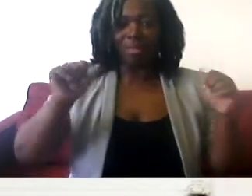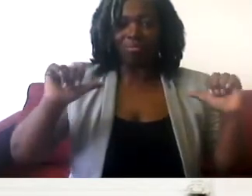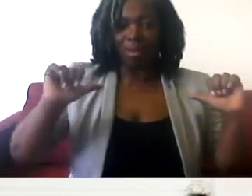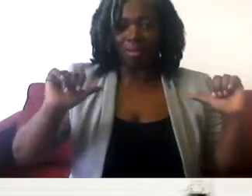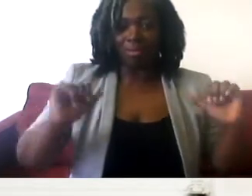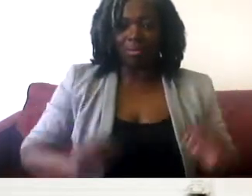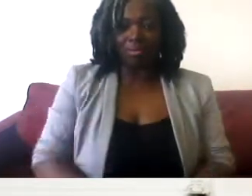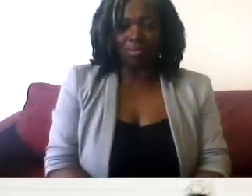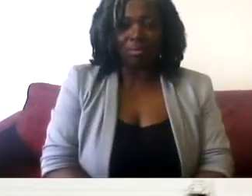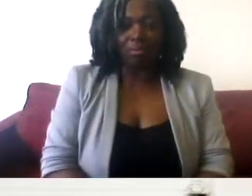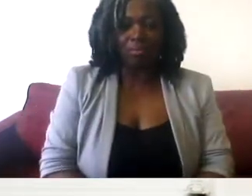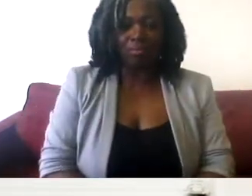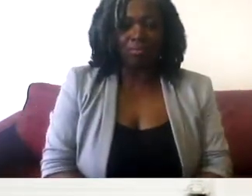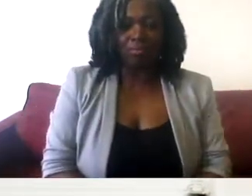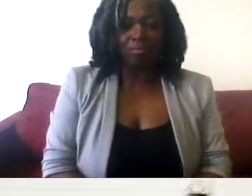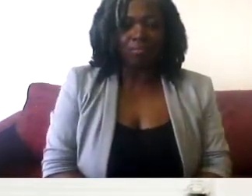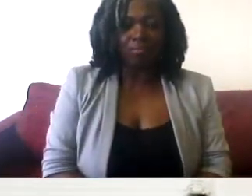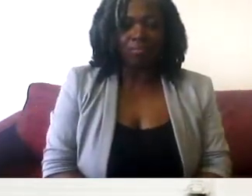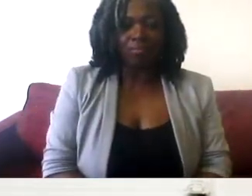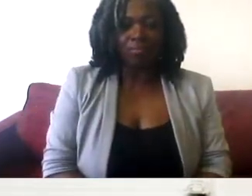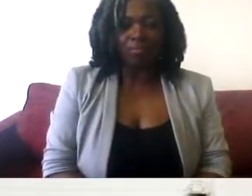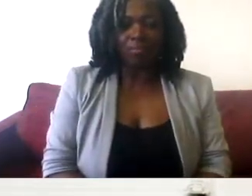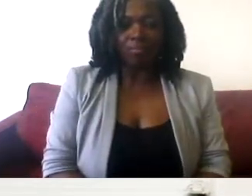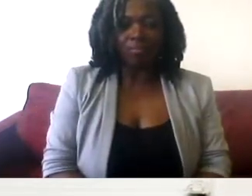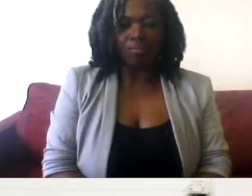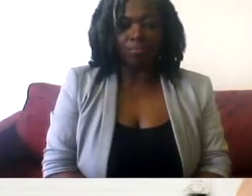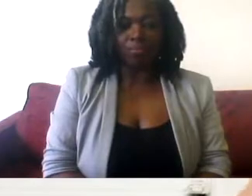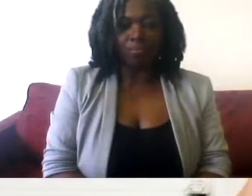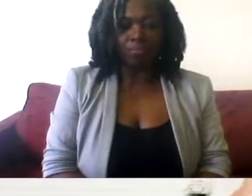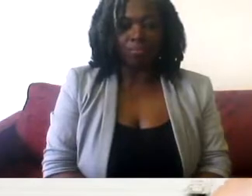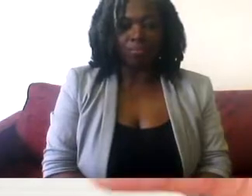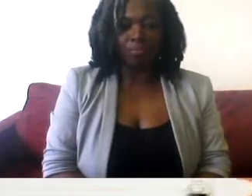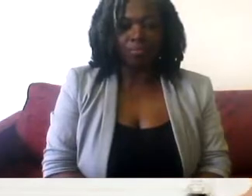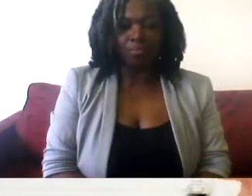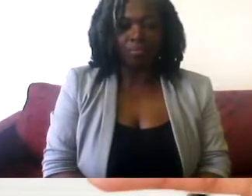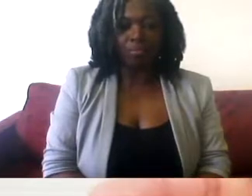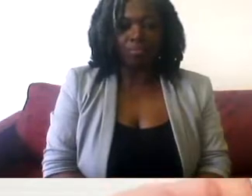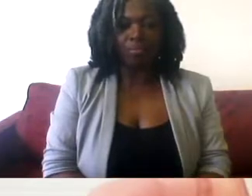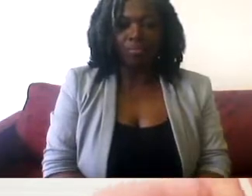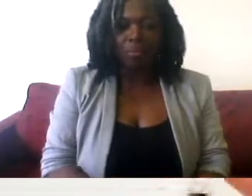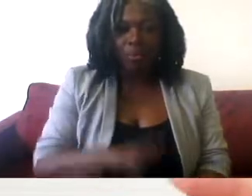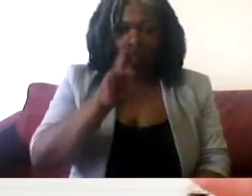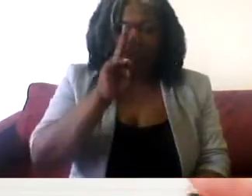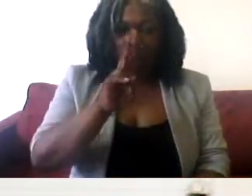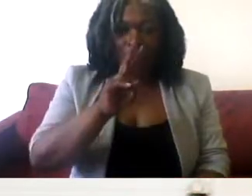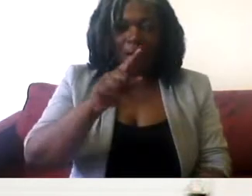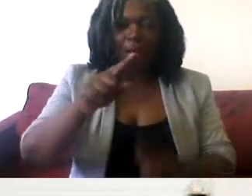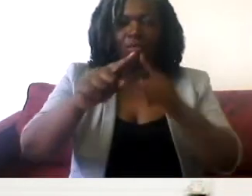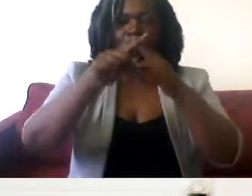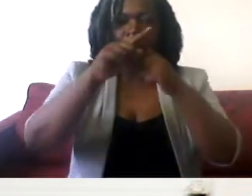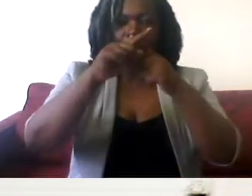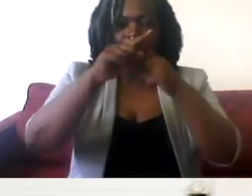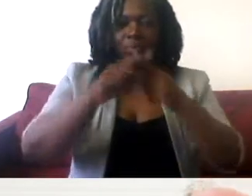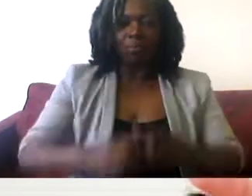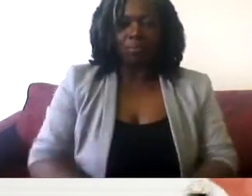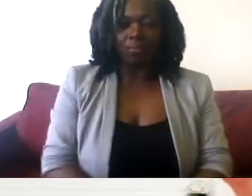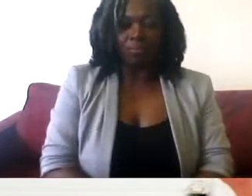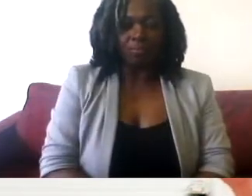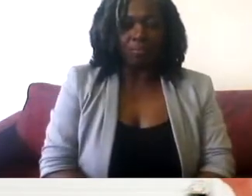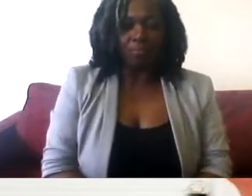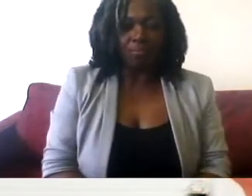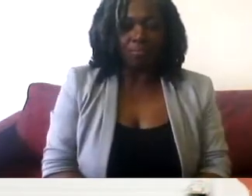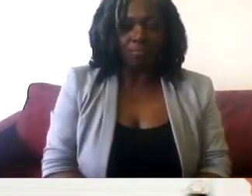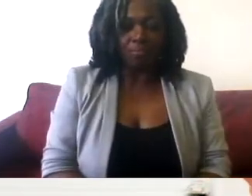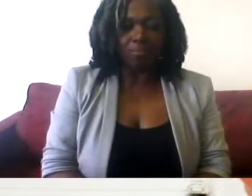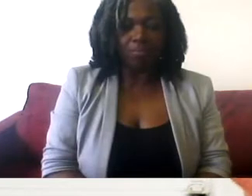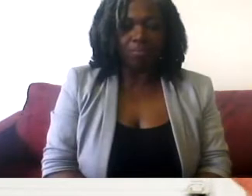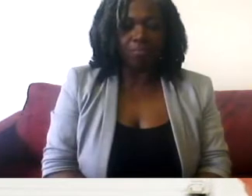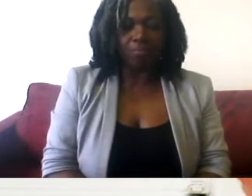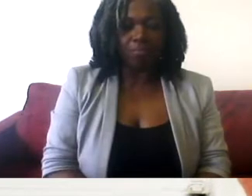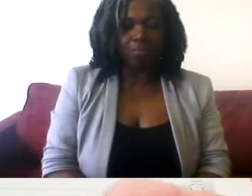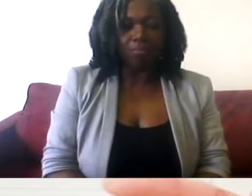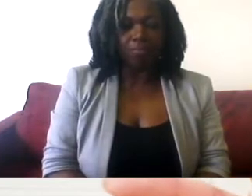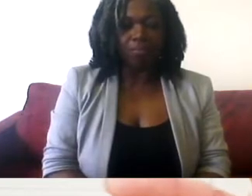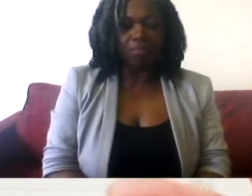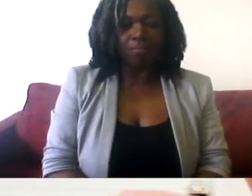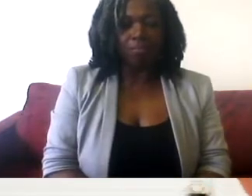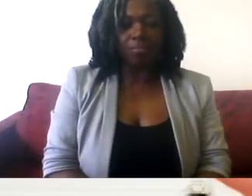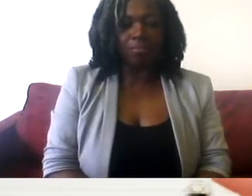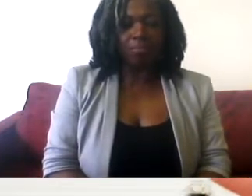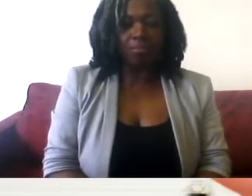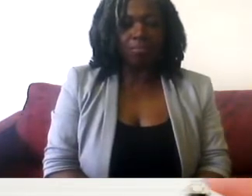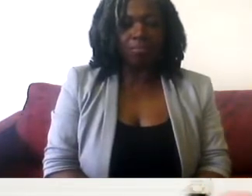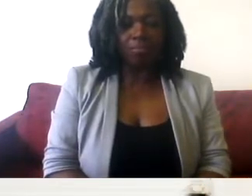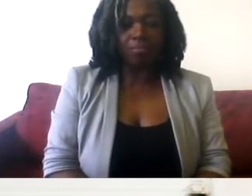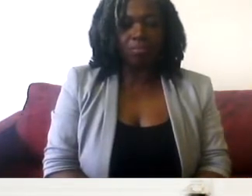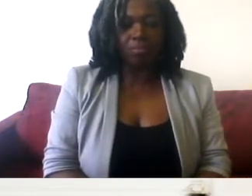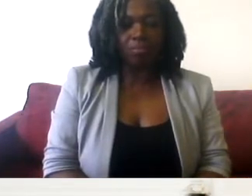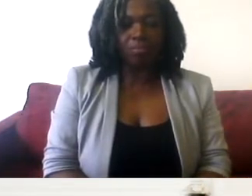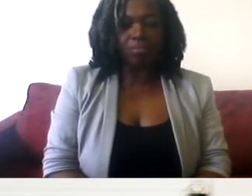need to release our thumbs. We end up